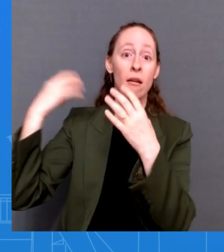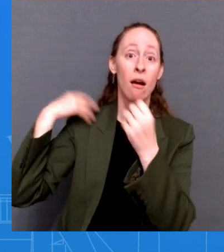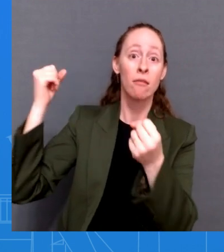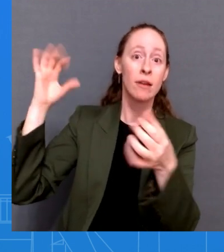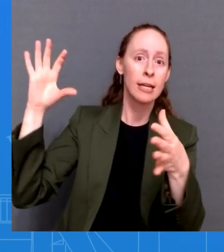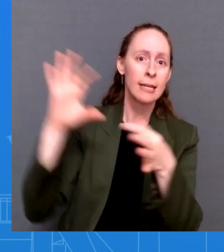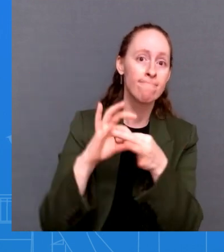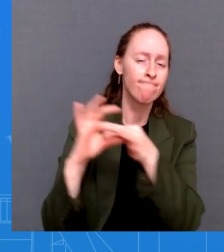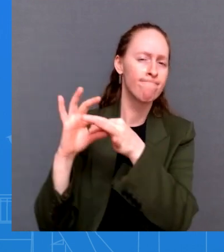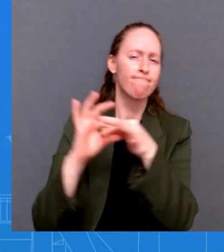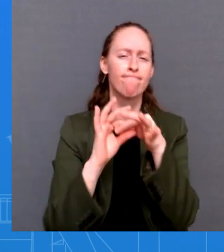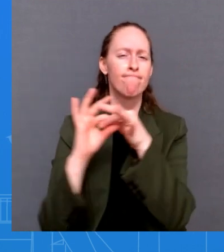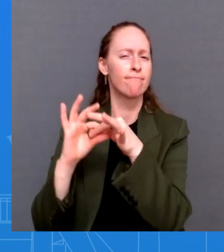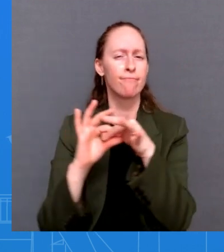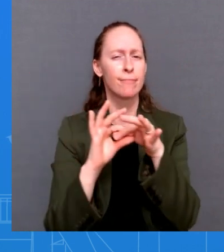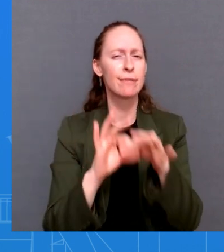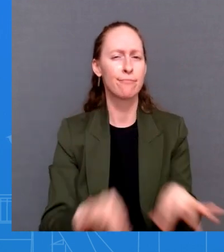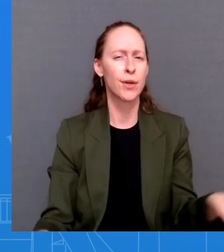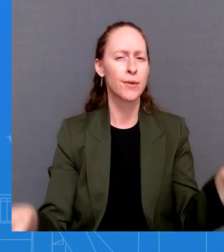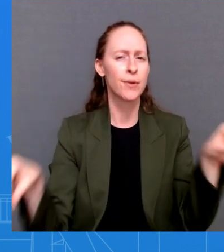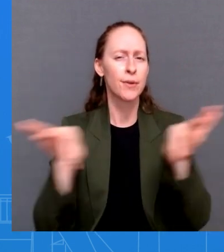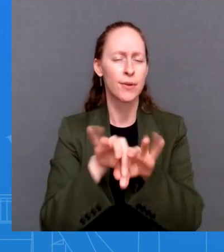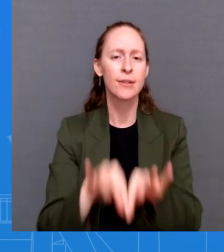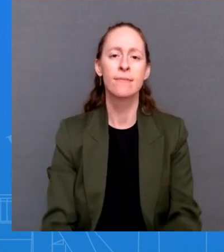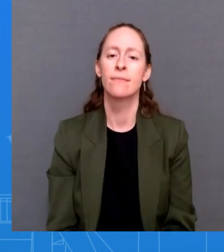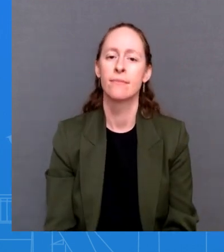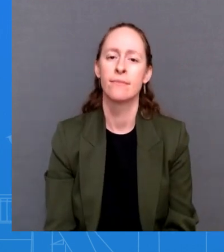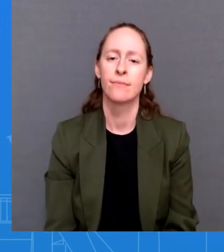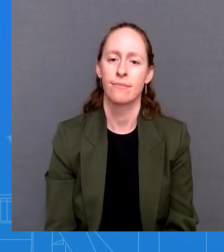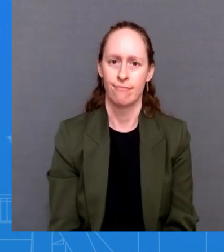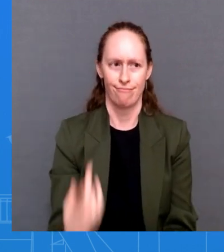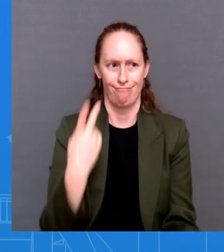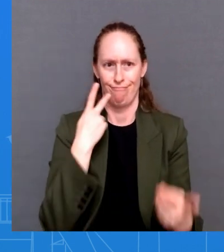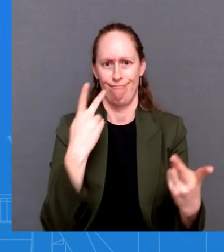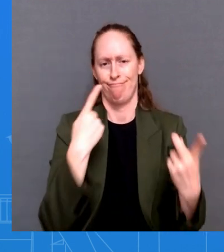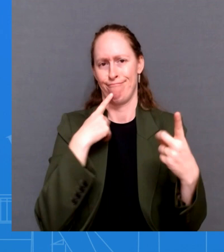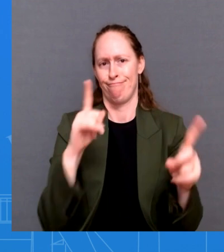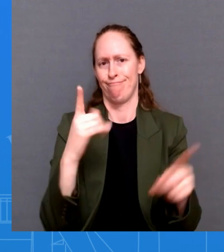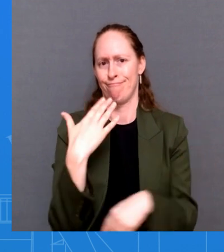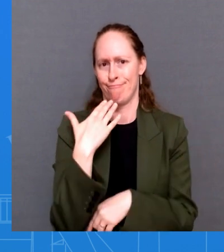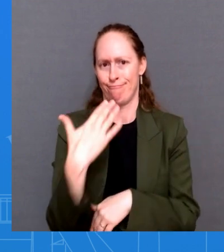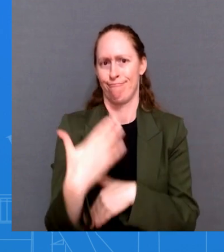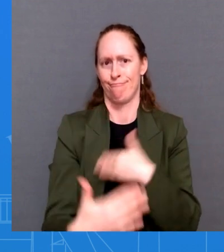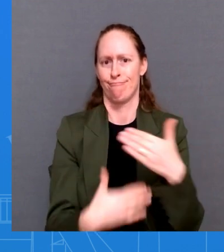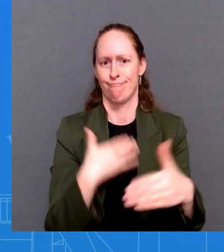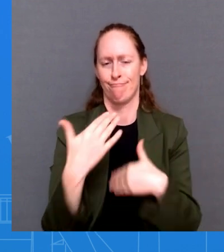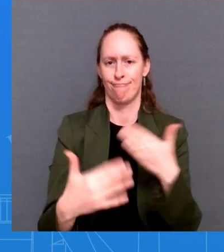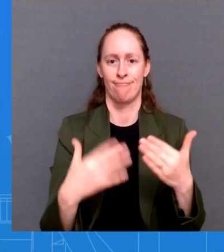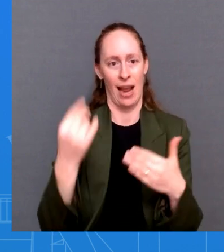and that the community has mobilized to protect itself. So let me be clear. The advice about how to reduce risk for monkeypox